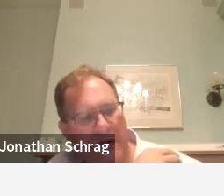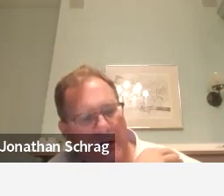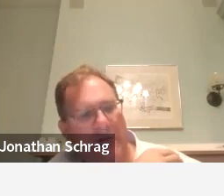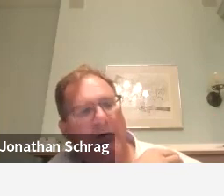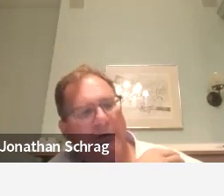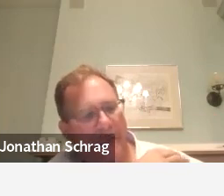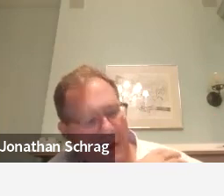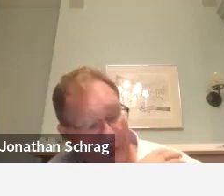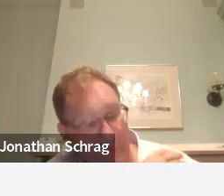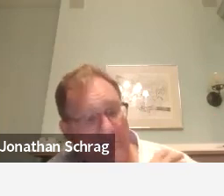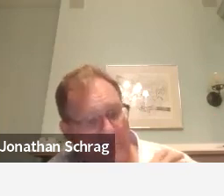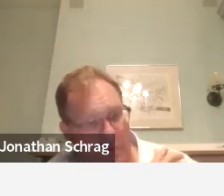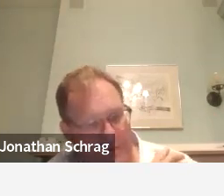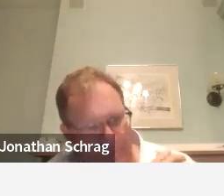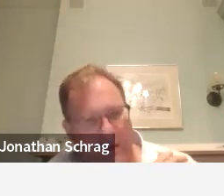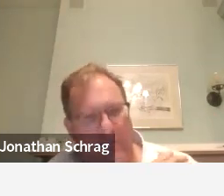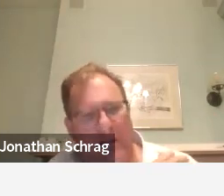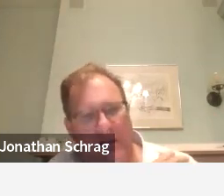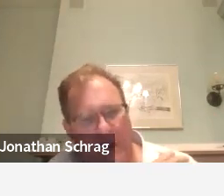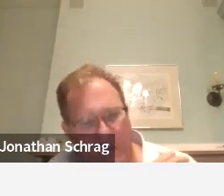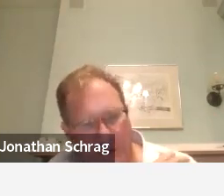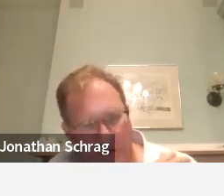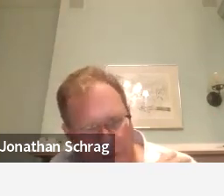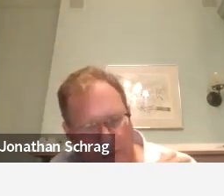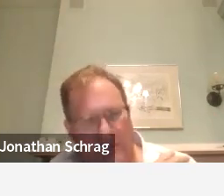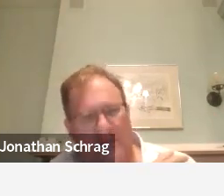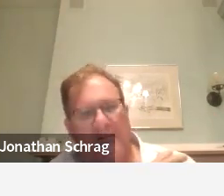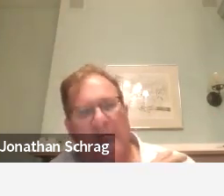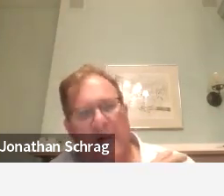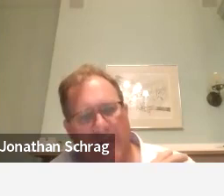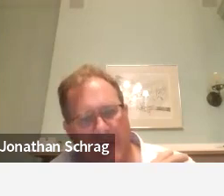to evaluate zero-emission technology potential as